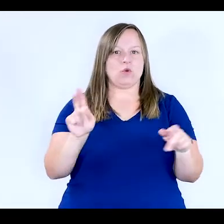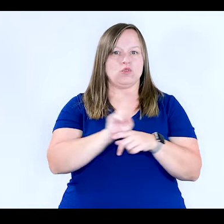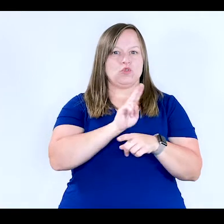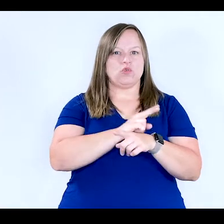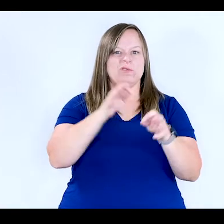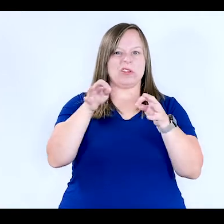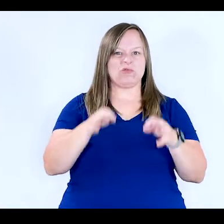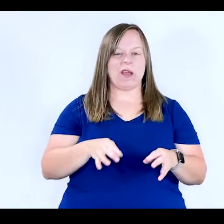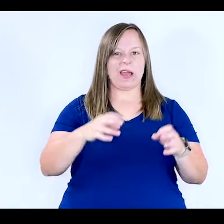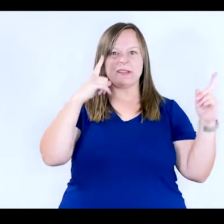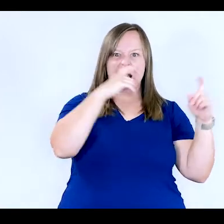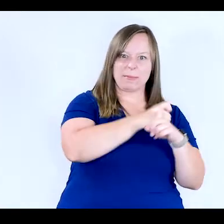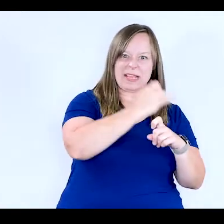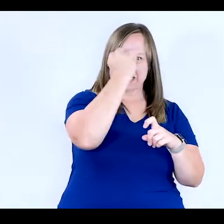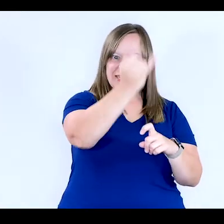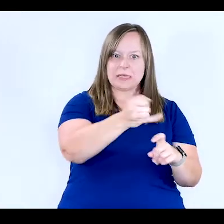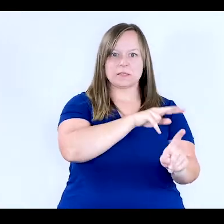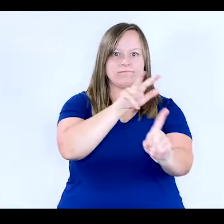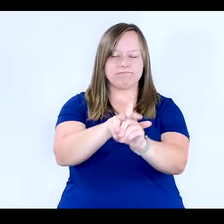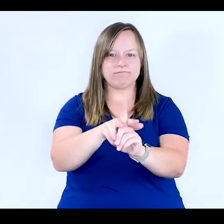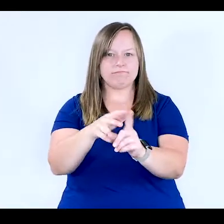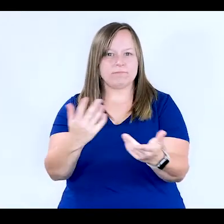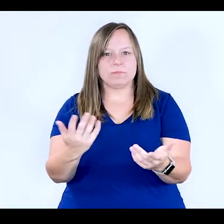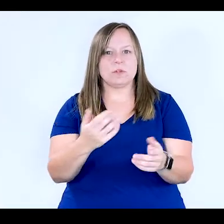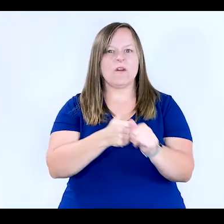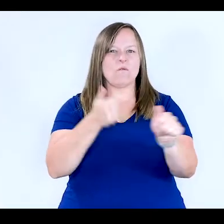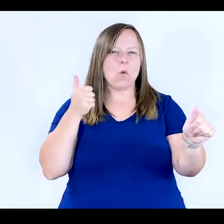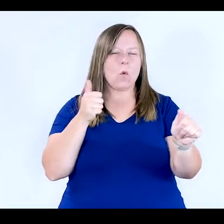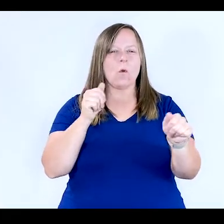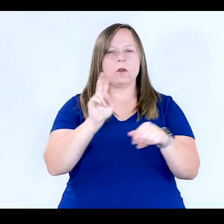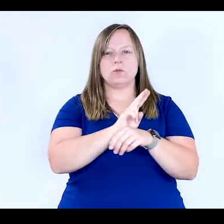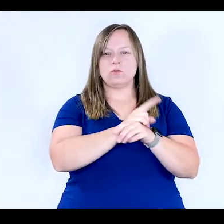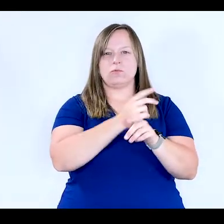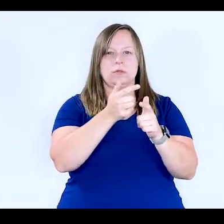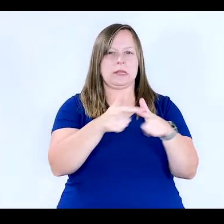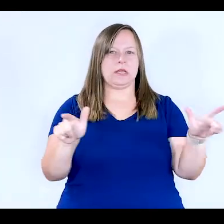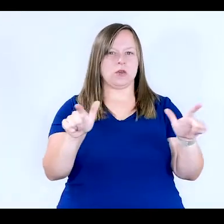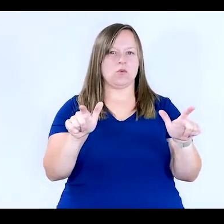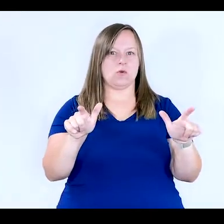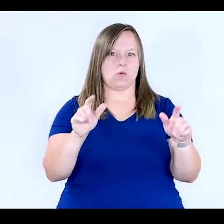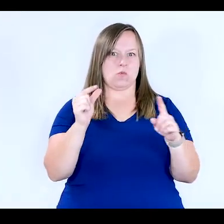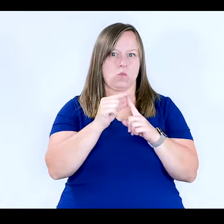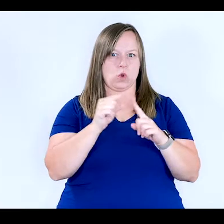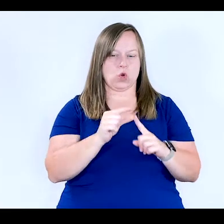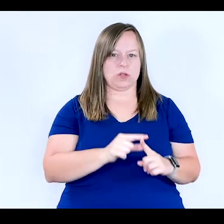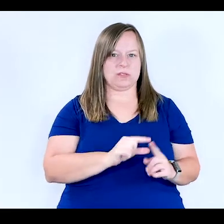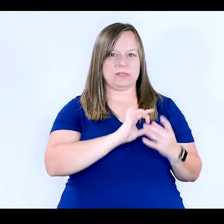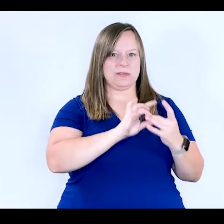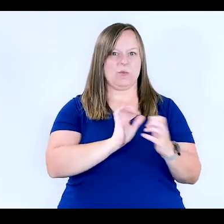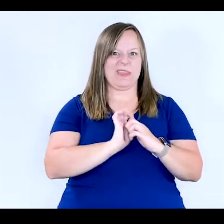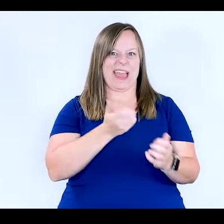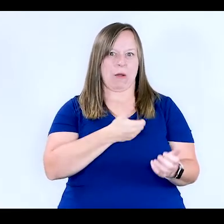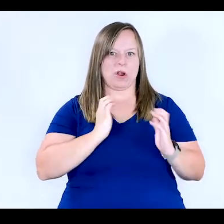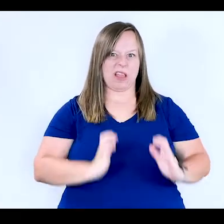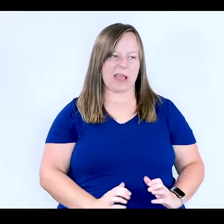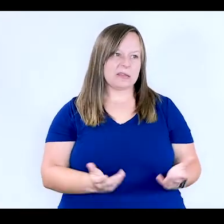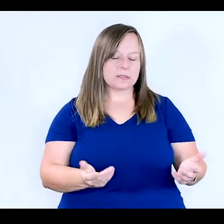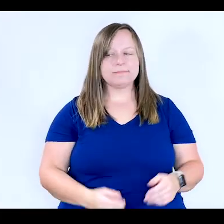used to describe complex ideas. And avoiding the use of legal jargon is a big one when it comes to corresponding with our clients.